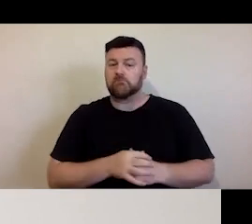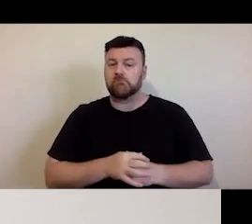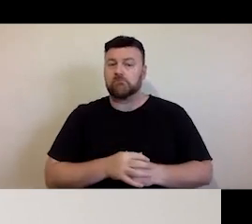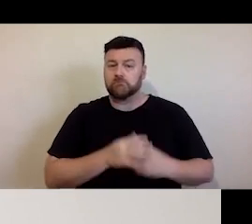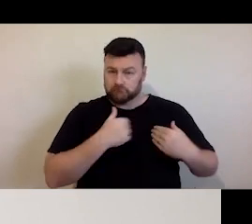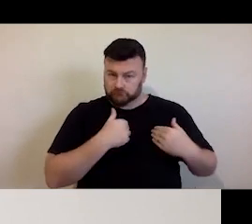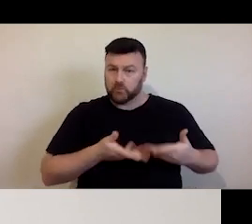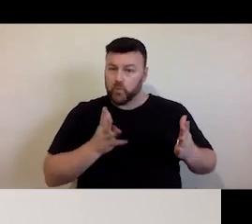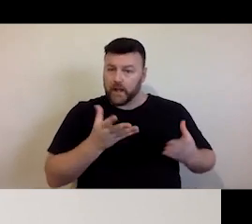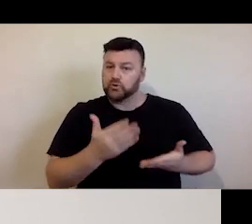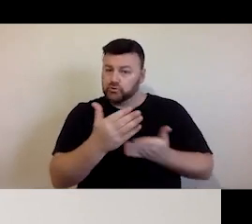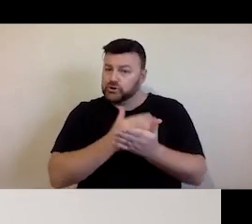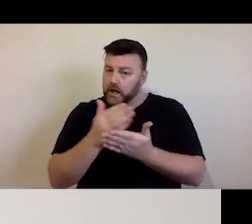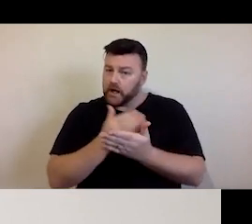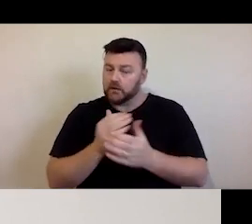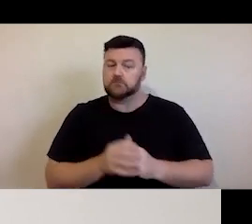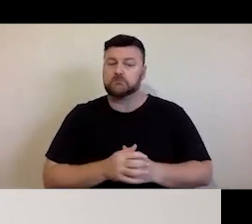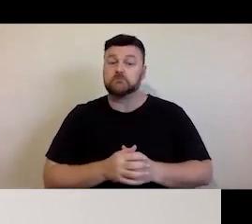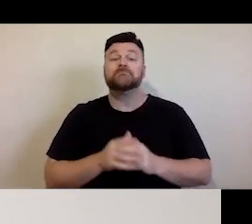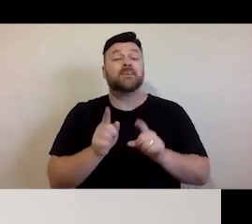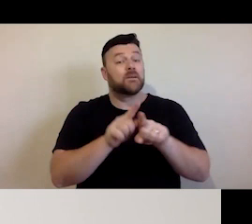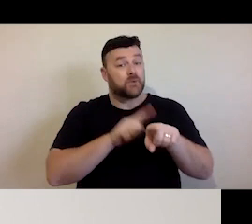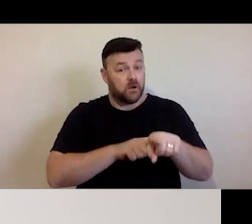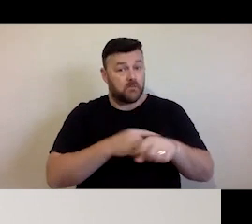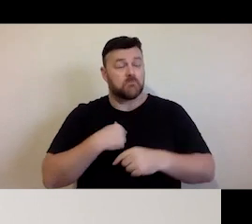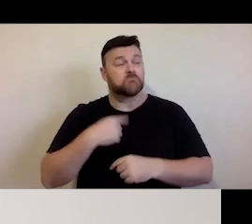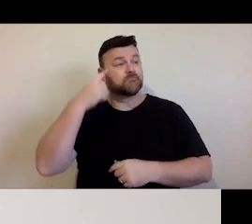We also should consider the impact of schooling systems that